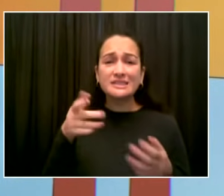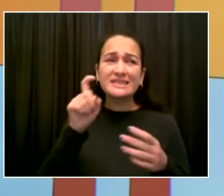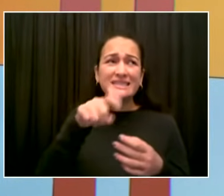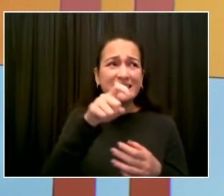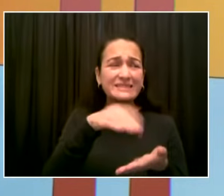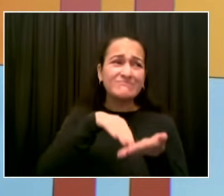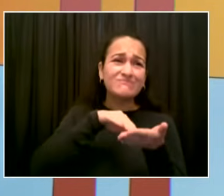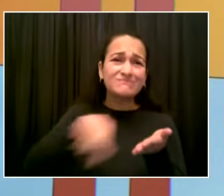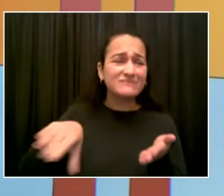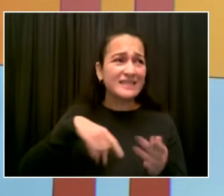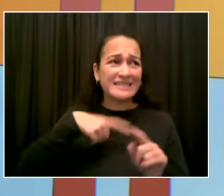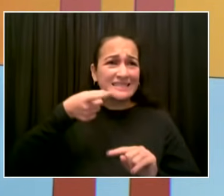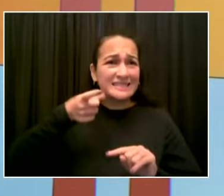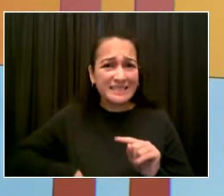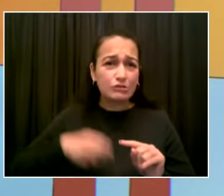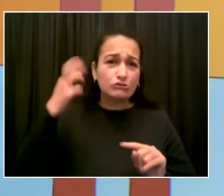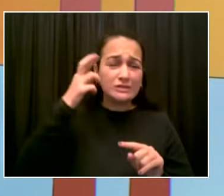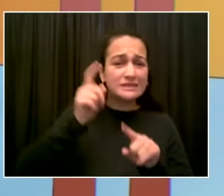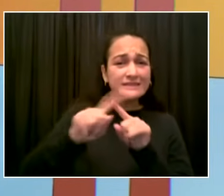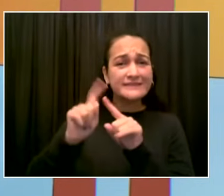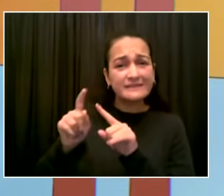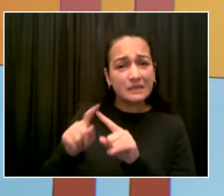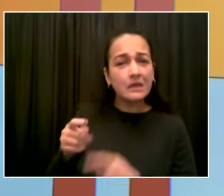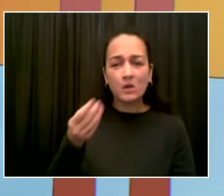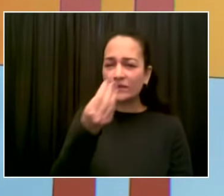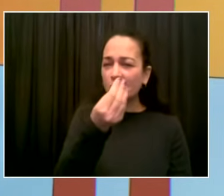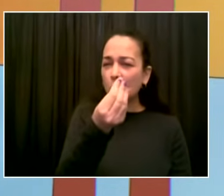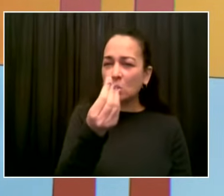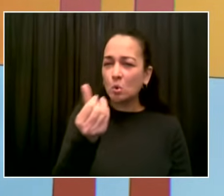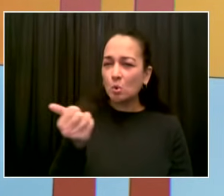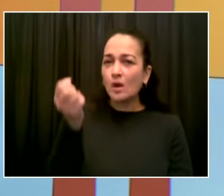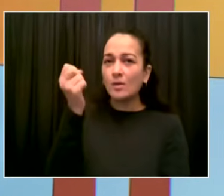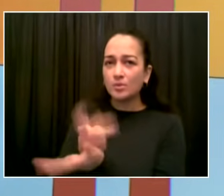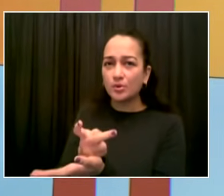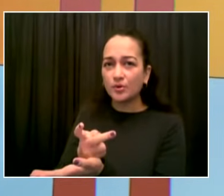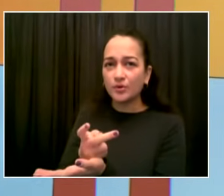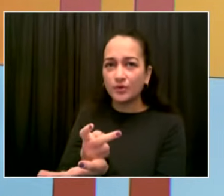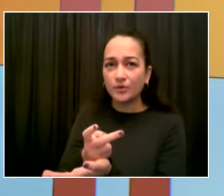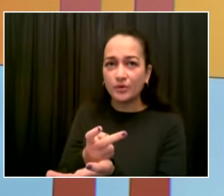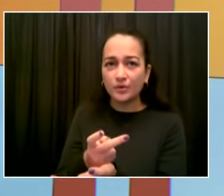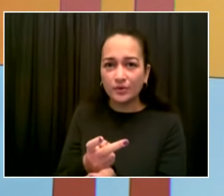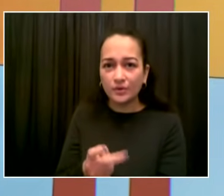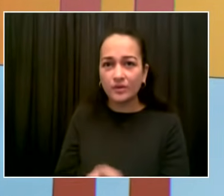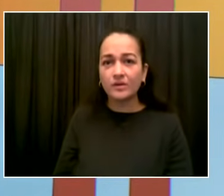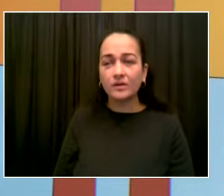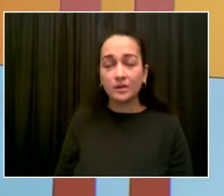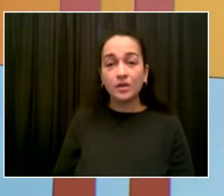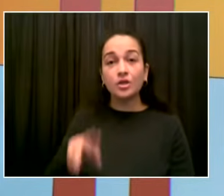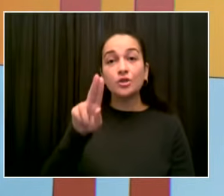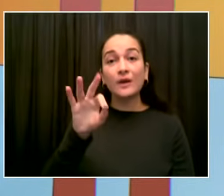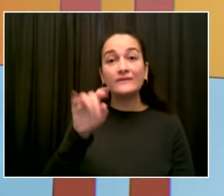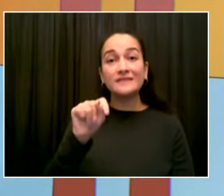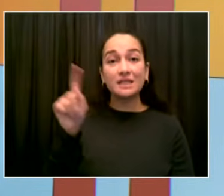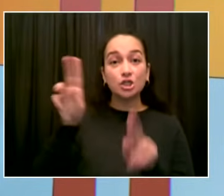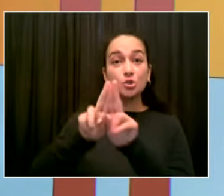MEDICAL EXEMPTION. I THINK THE UNIONS INVOLVED HAVE BEEN VERY CLEAR IN SUPPORTING VACCINATION FOR THEIR MEMBERS AND PUSHING PEOPLE TO DO IT,